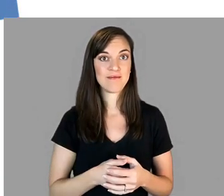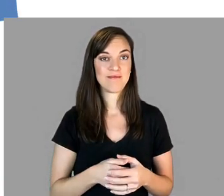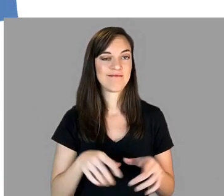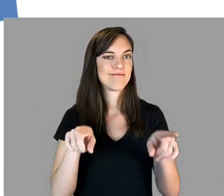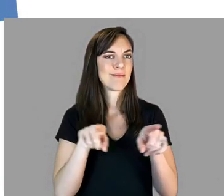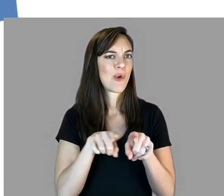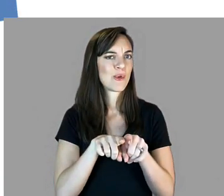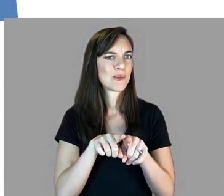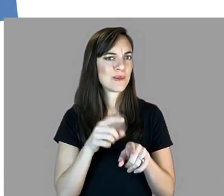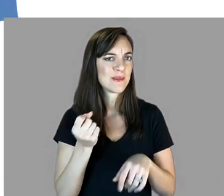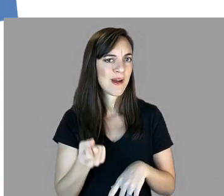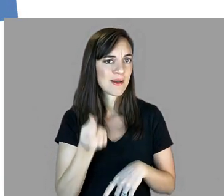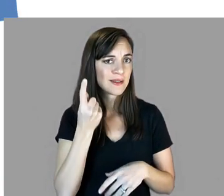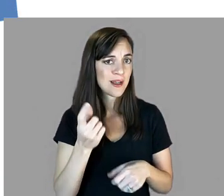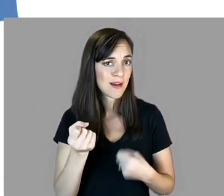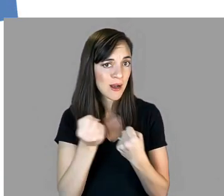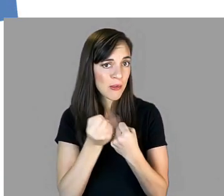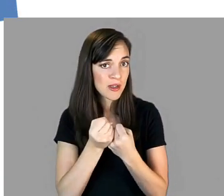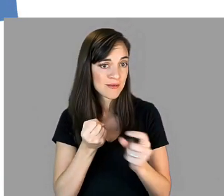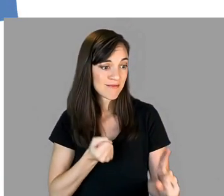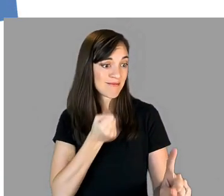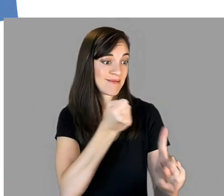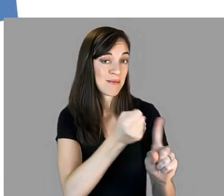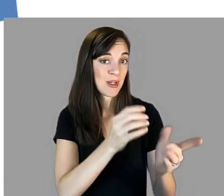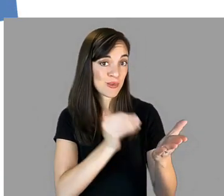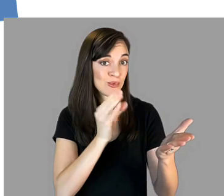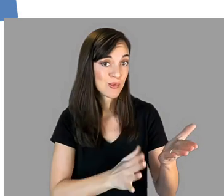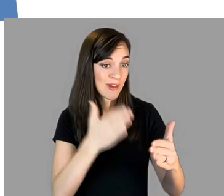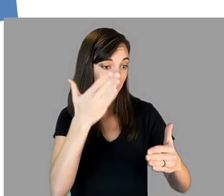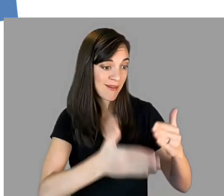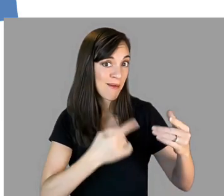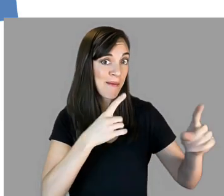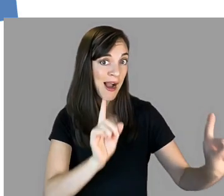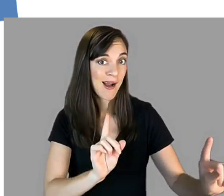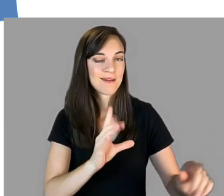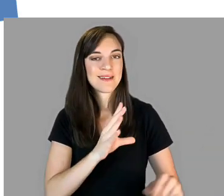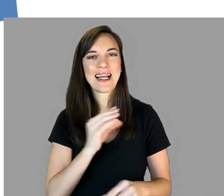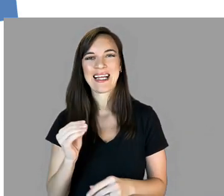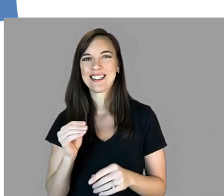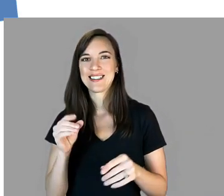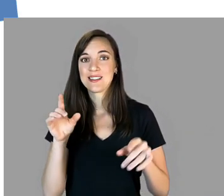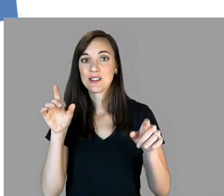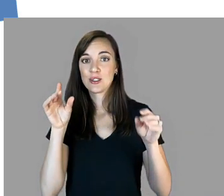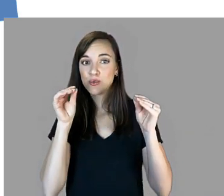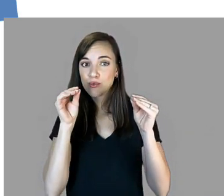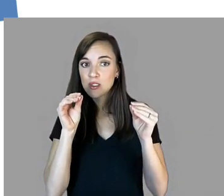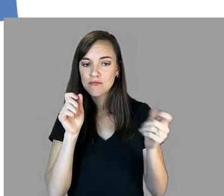and family members (as seen in HLP 3), while regularly evaluating the impact of adaptations